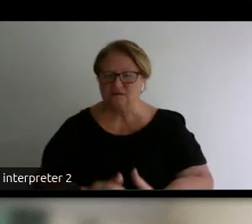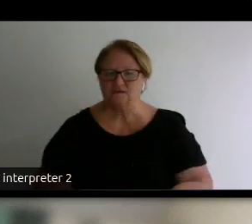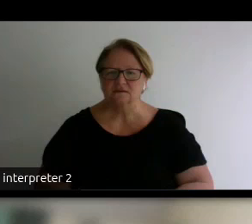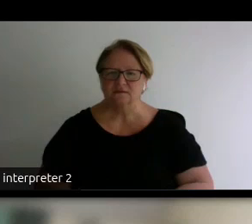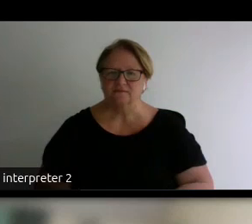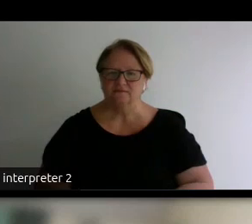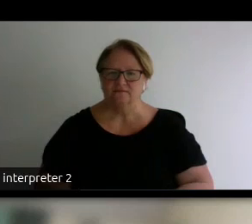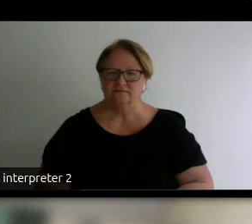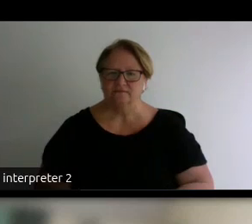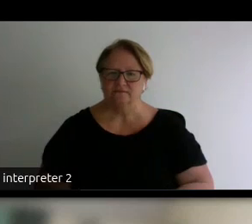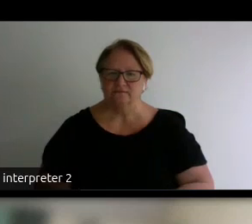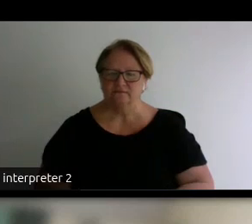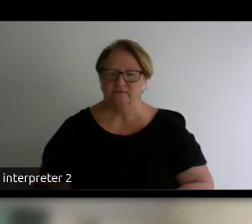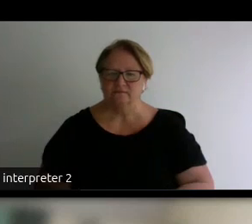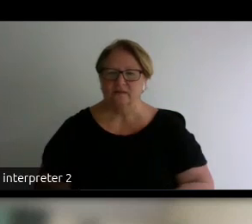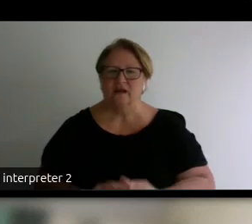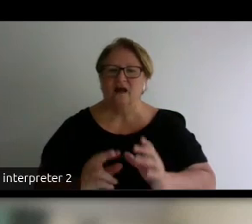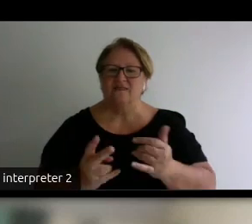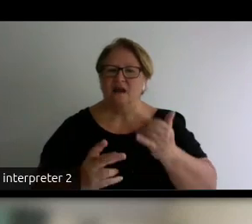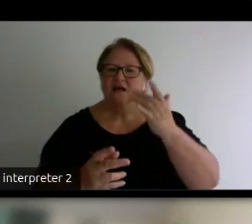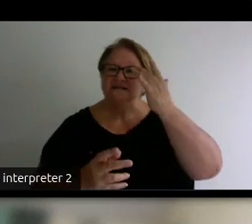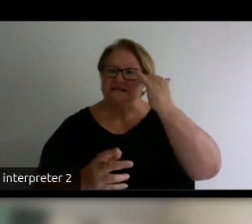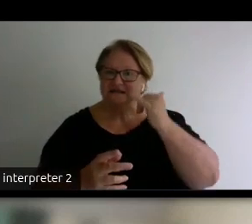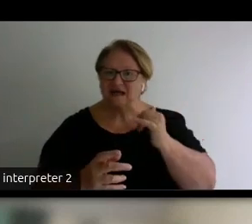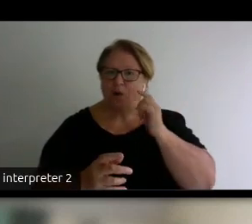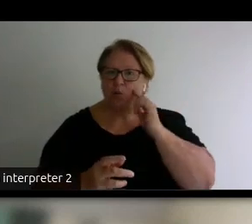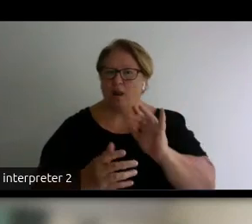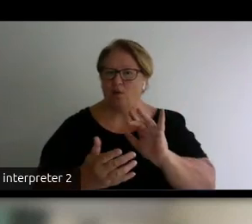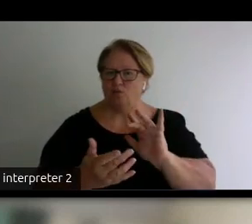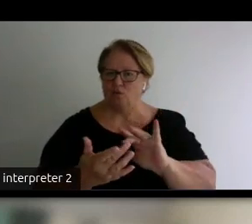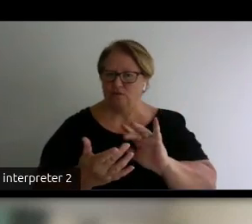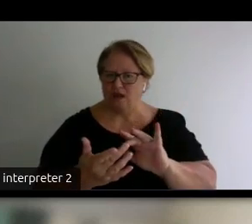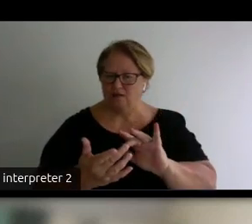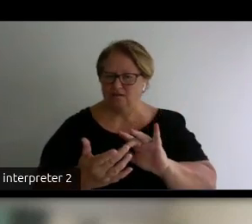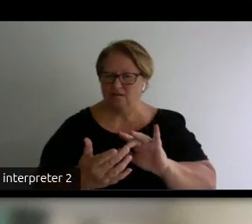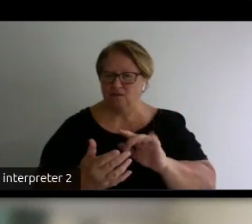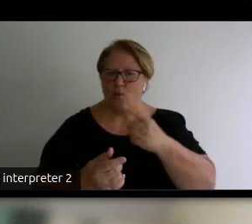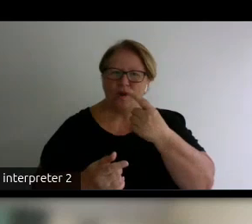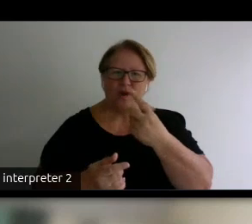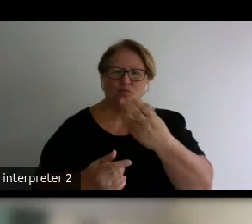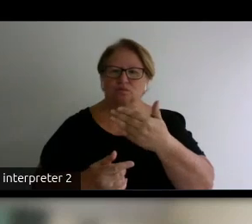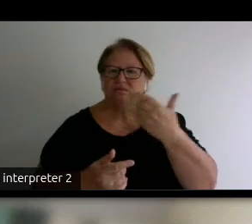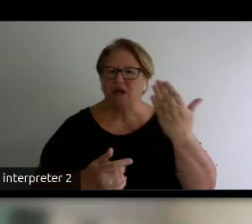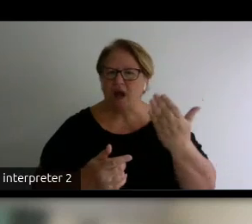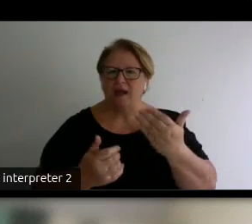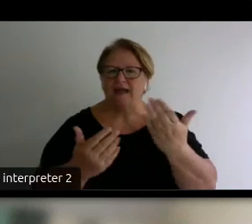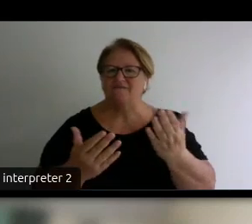contact them um within that one to two business days um to provide the legal advice. So we just